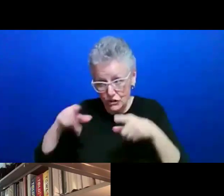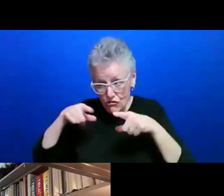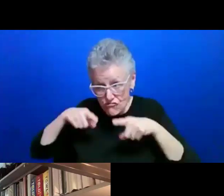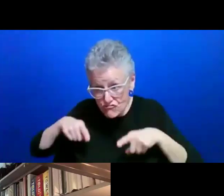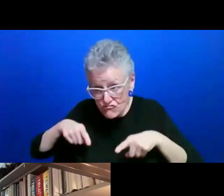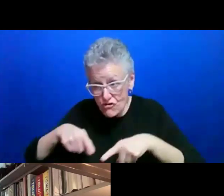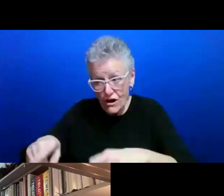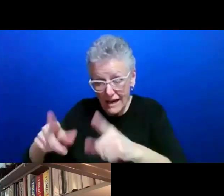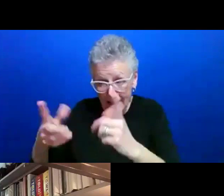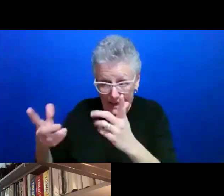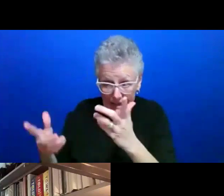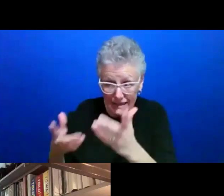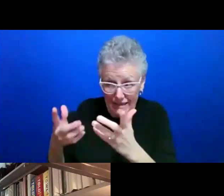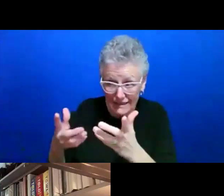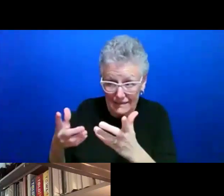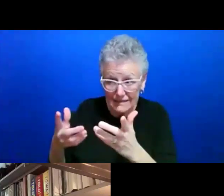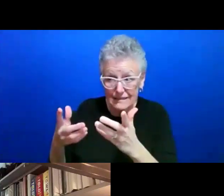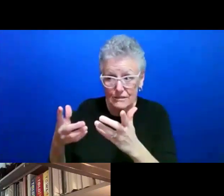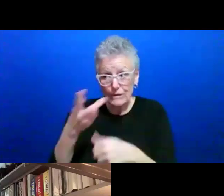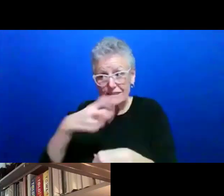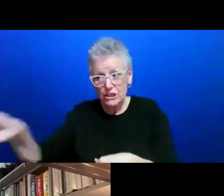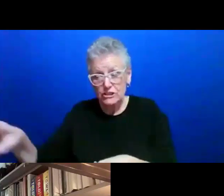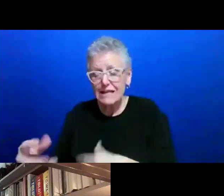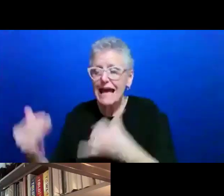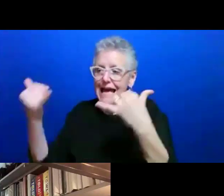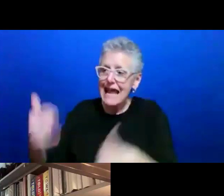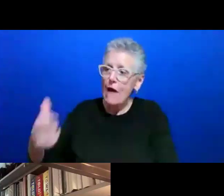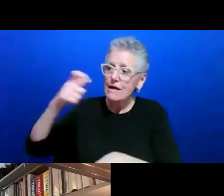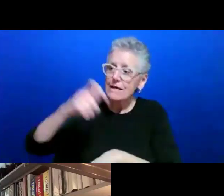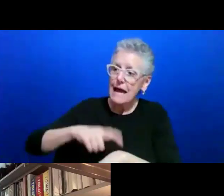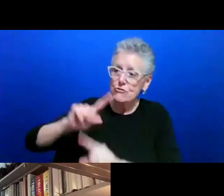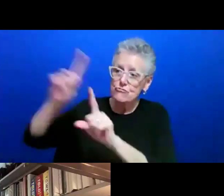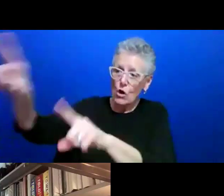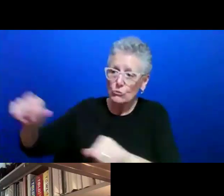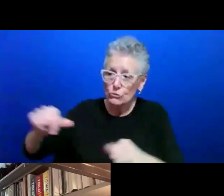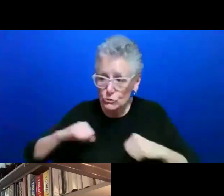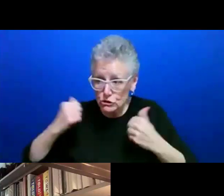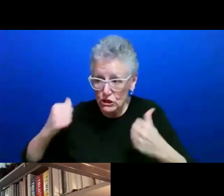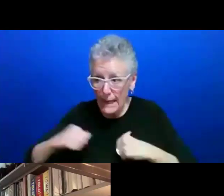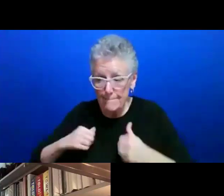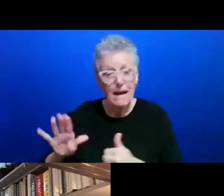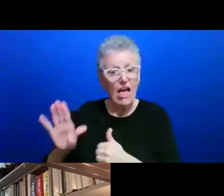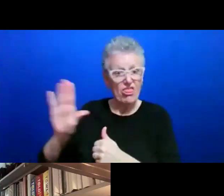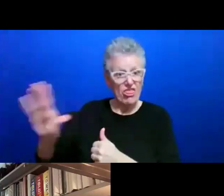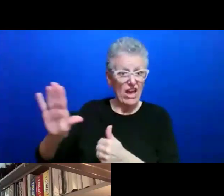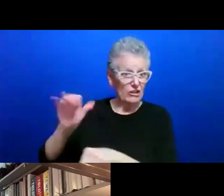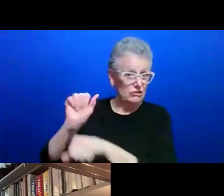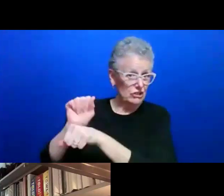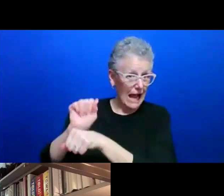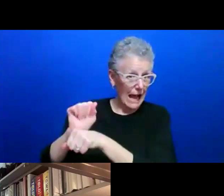"Okay, now it's time to go to gym every day." That's the student's job. Or in the morning,